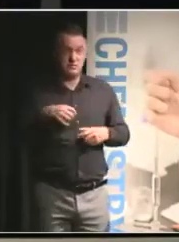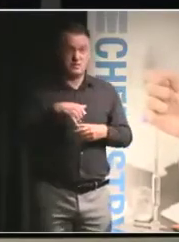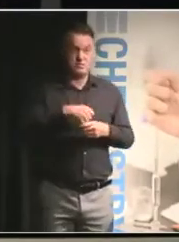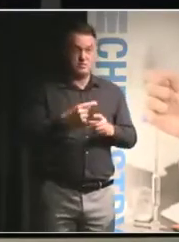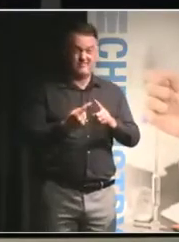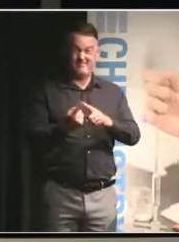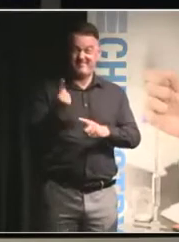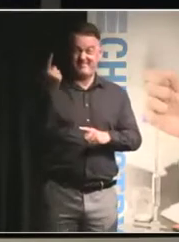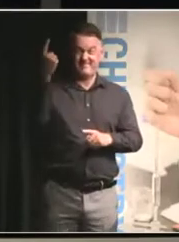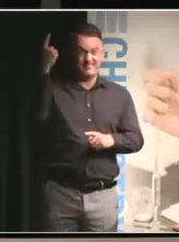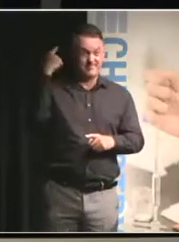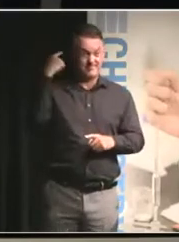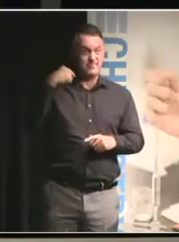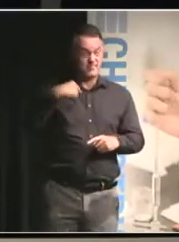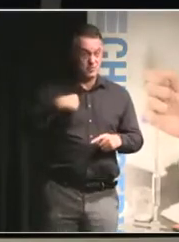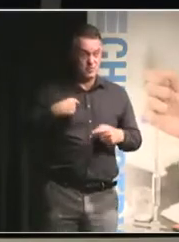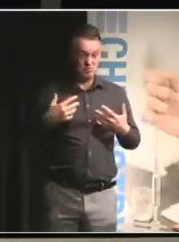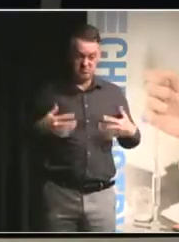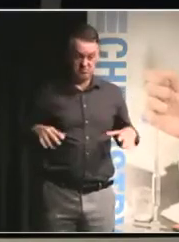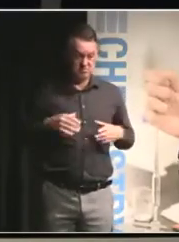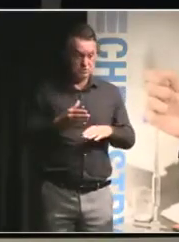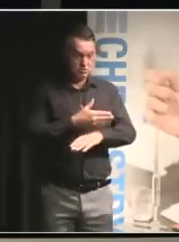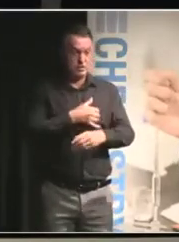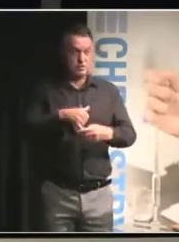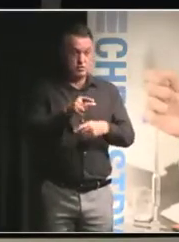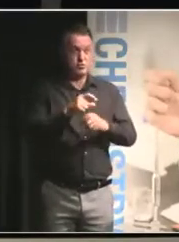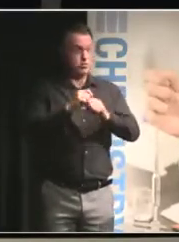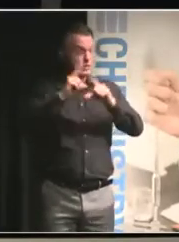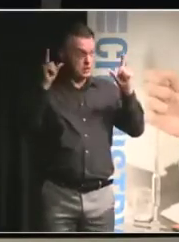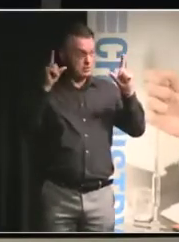time have done green chemistry. We wake up in the morning say “I prefer not to die today”.